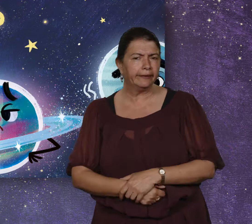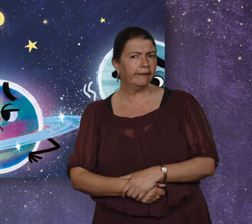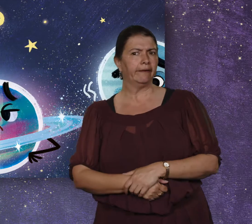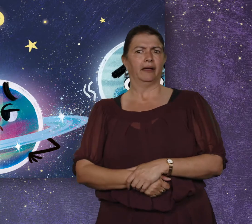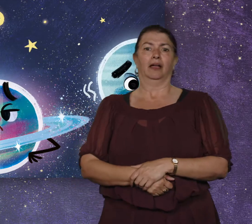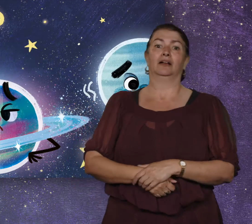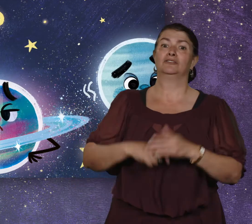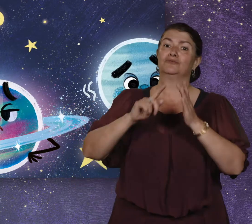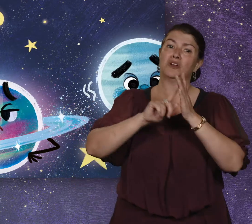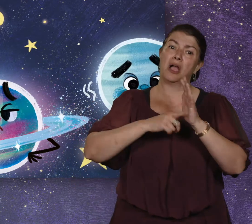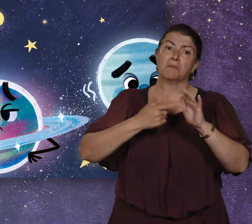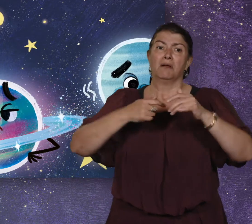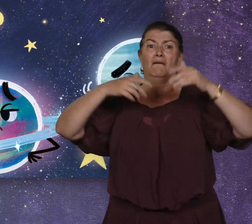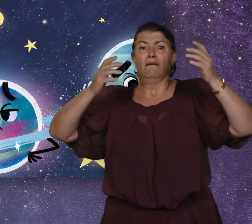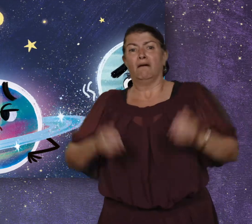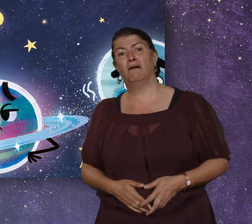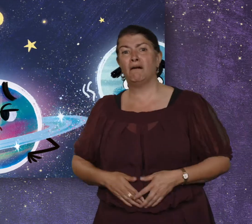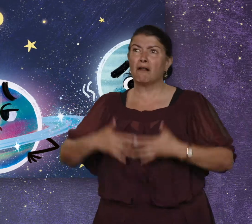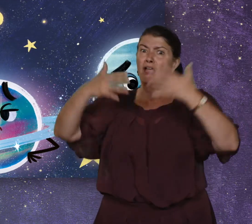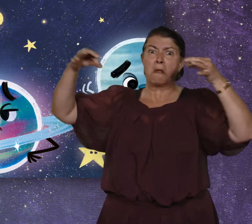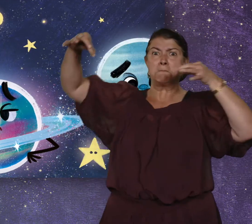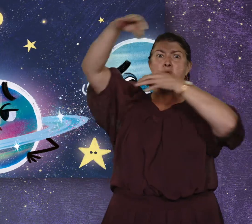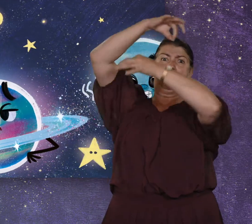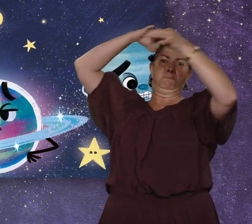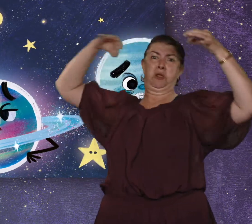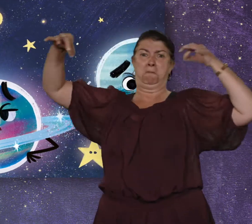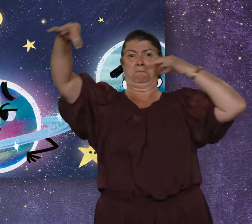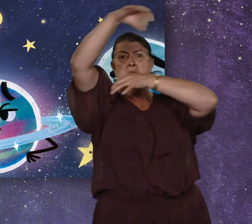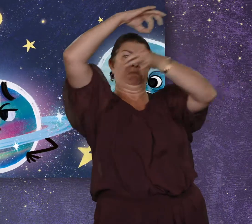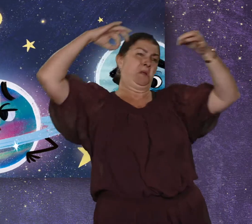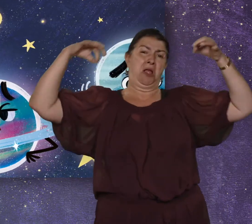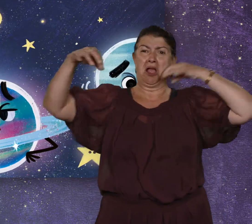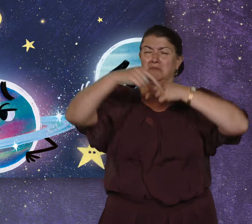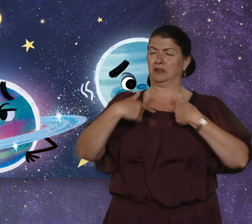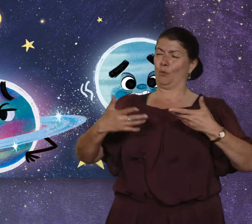Oh my moons! whimpered Jupiter. When will I rest?